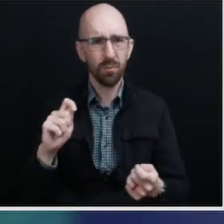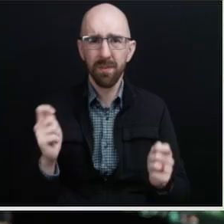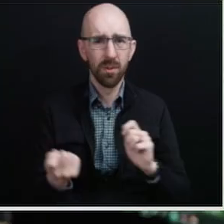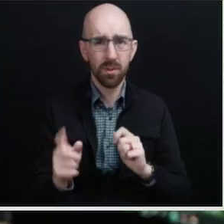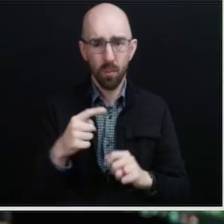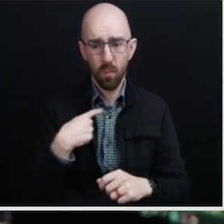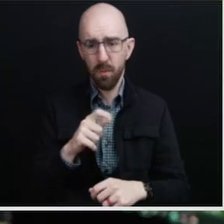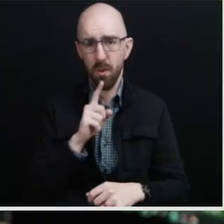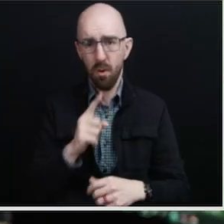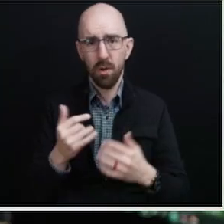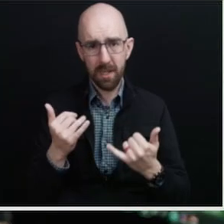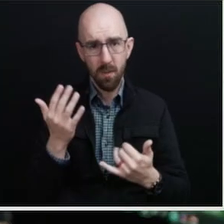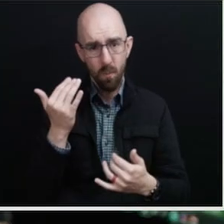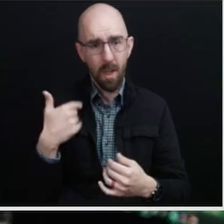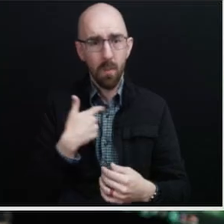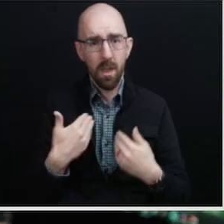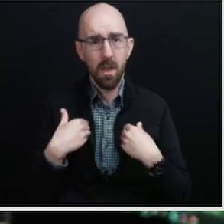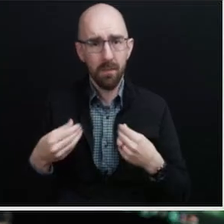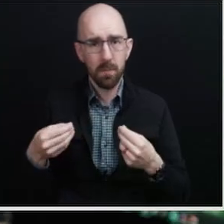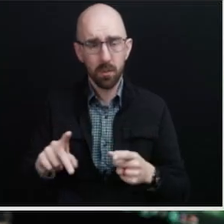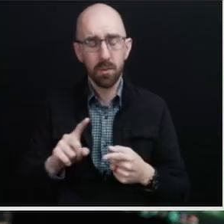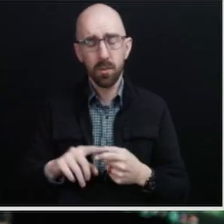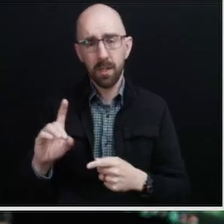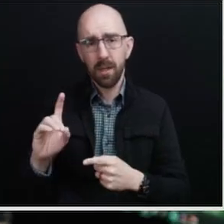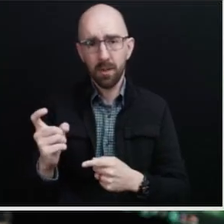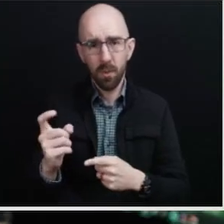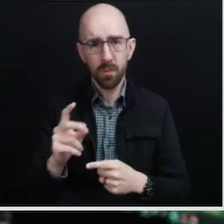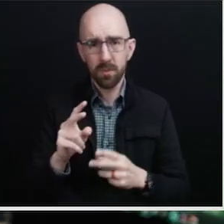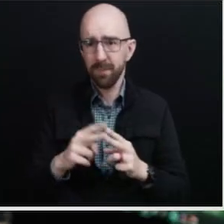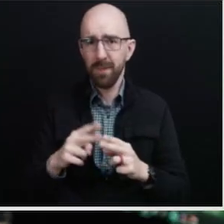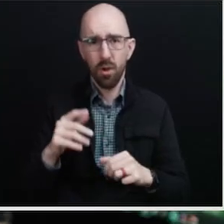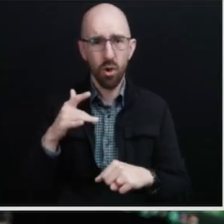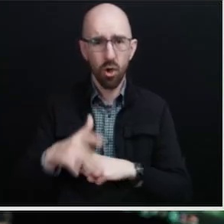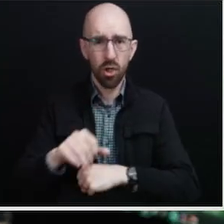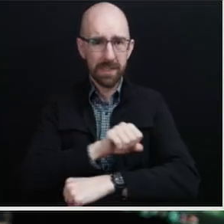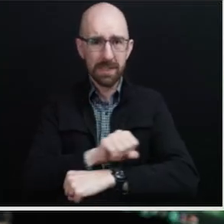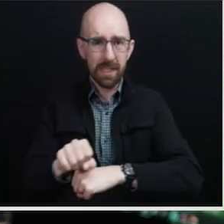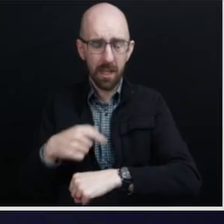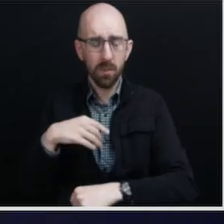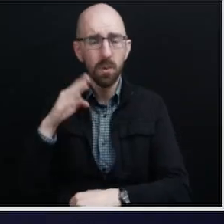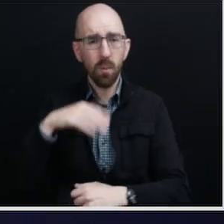have the opportunity to diagnose at very early stages and we know survival is always better.